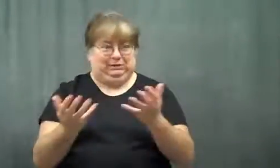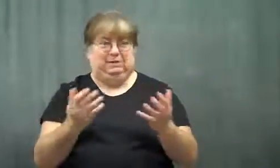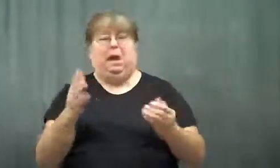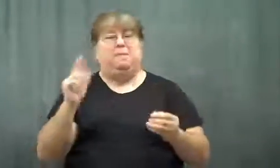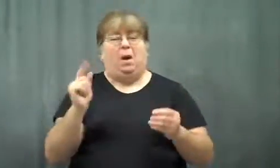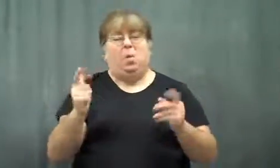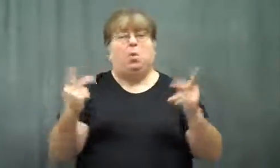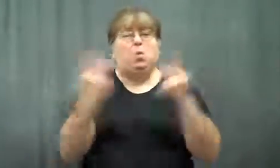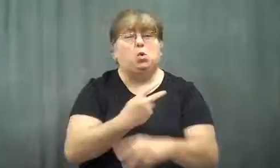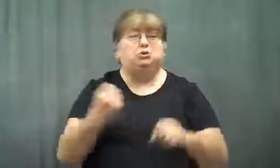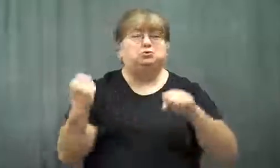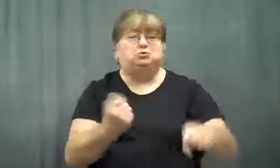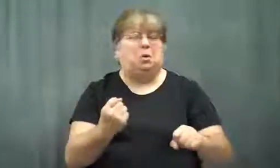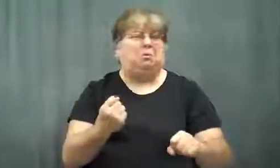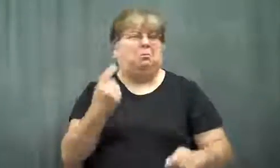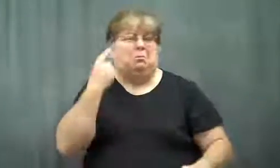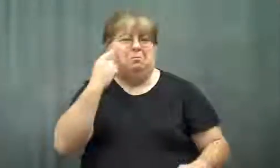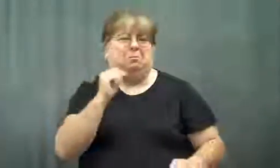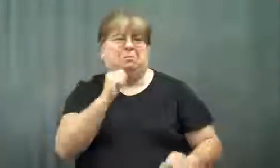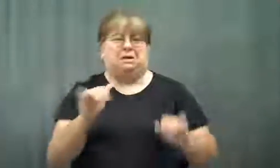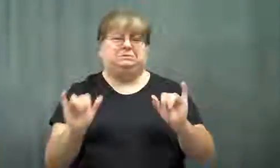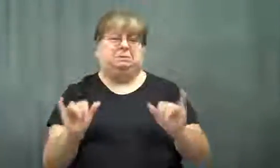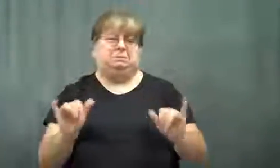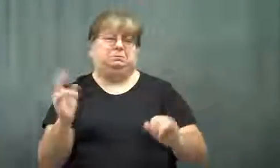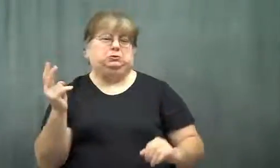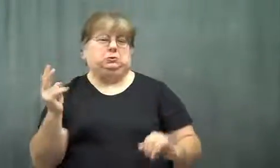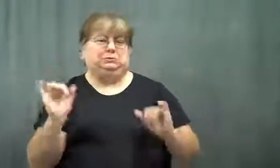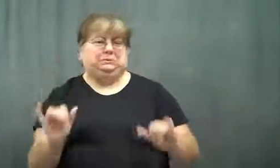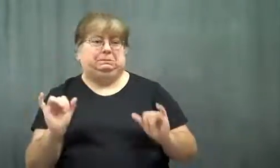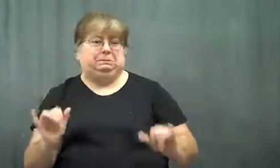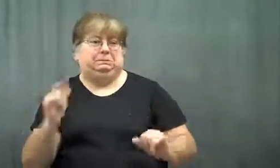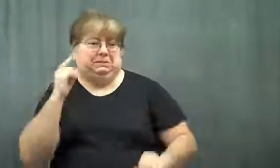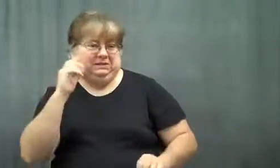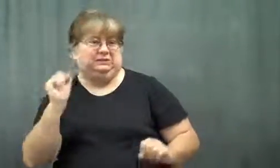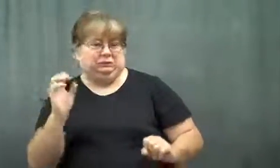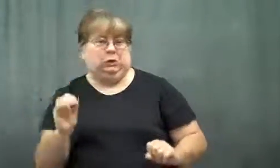They think it will remain a category 2, and not get stronger.